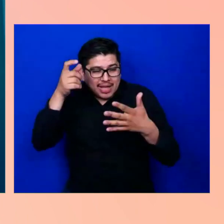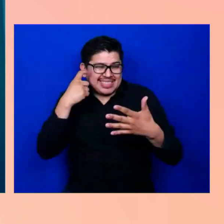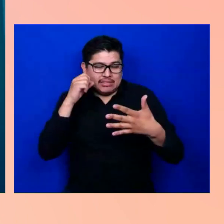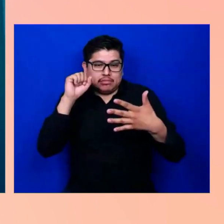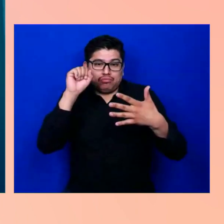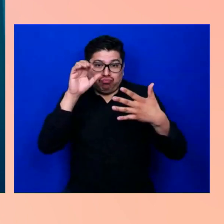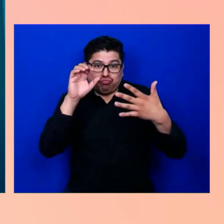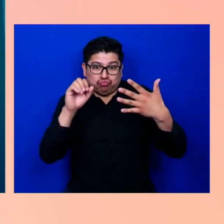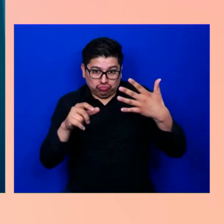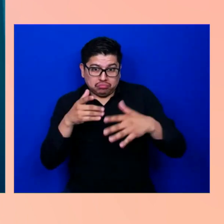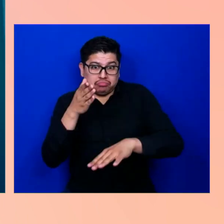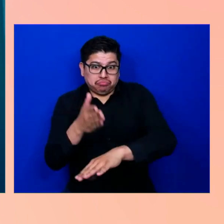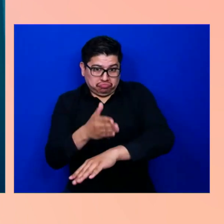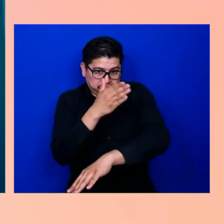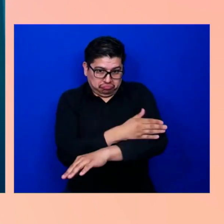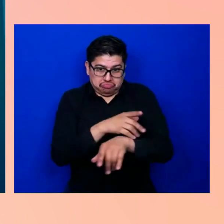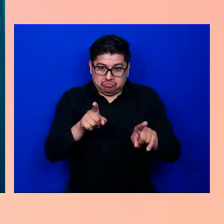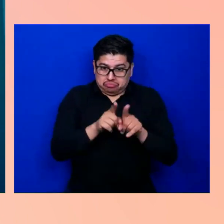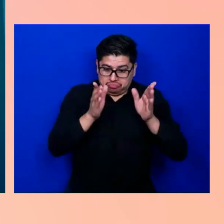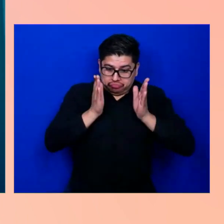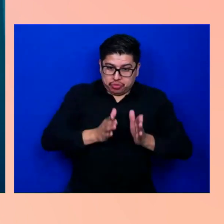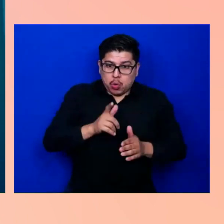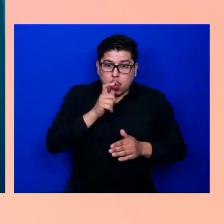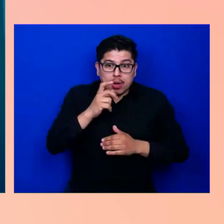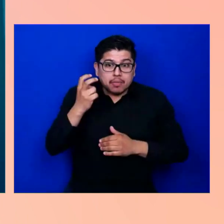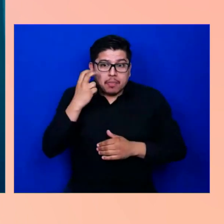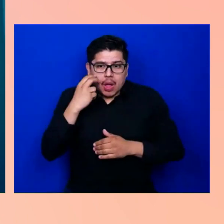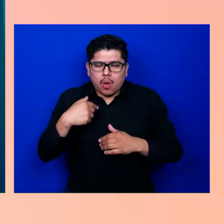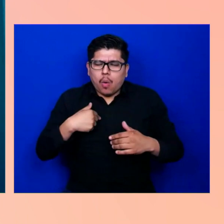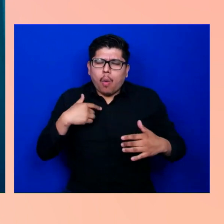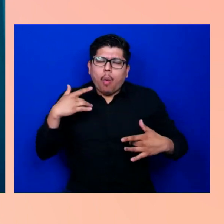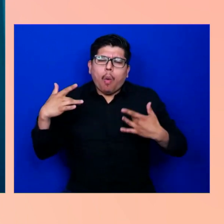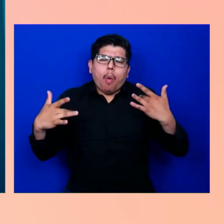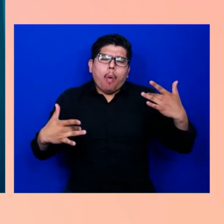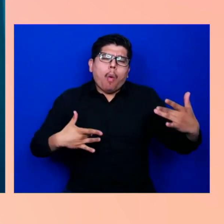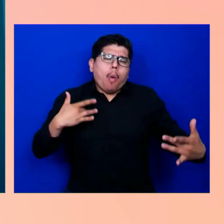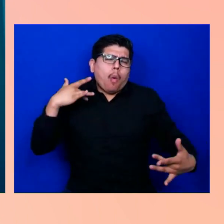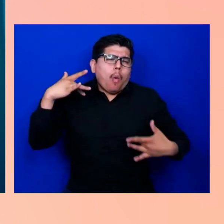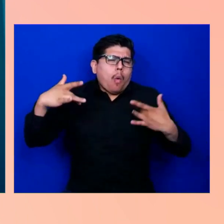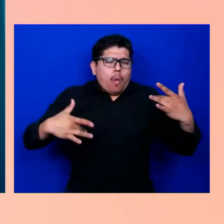I got really excited because I know that for example,